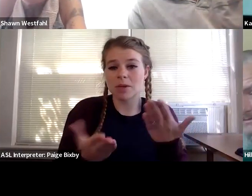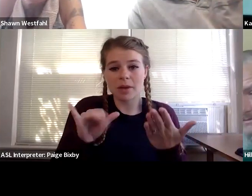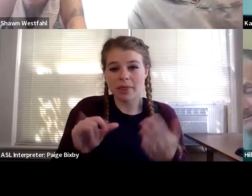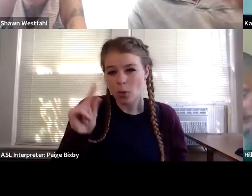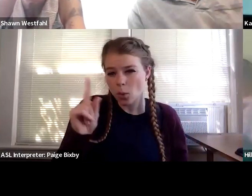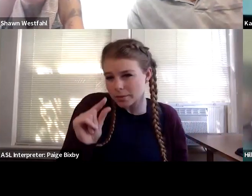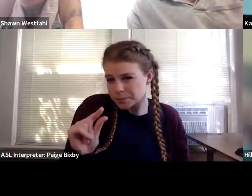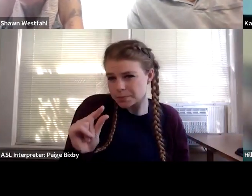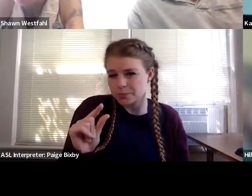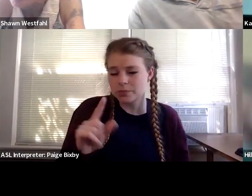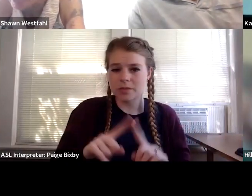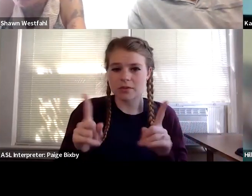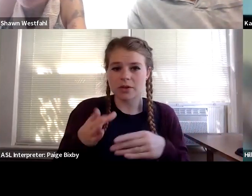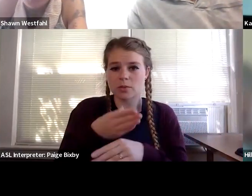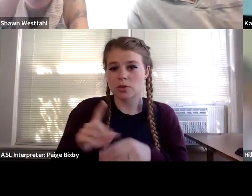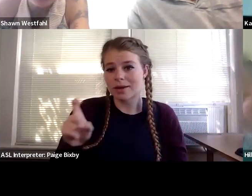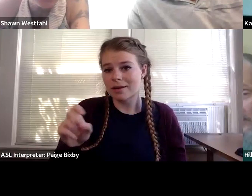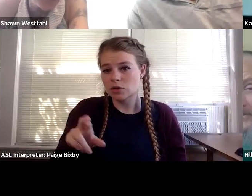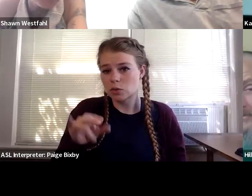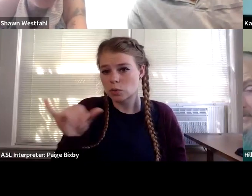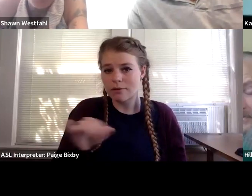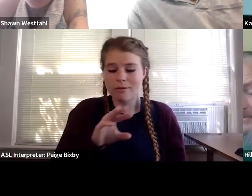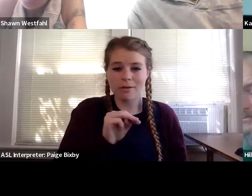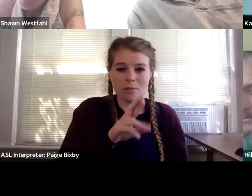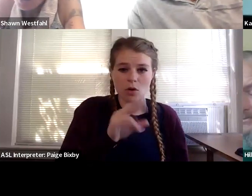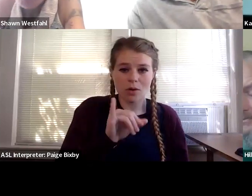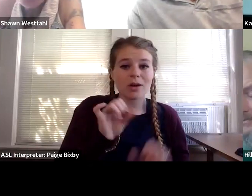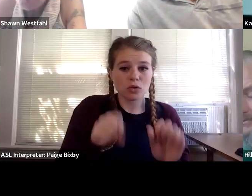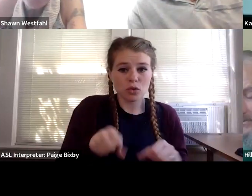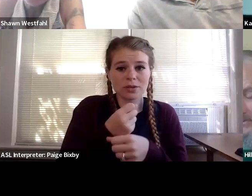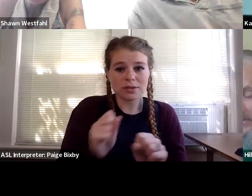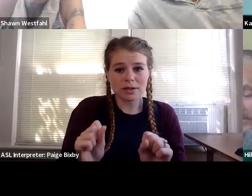like the difference between an x-ray and an MRI that could save so much.